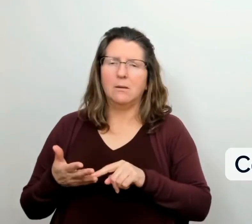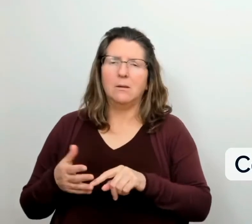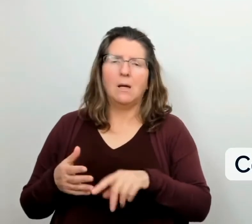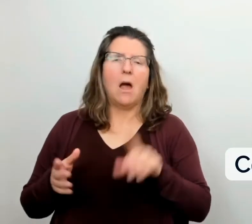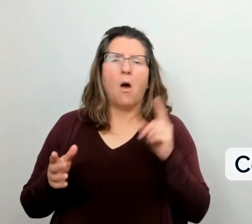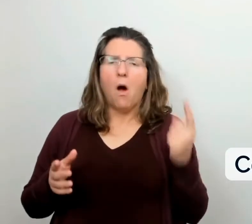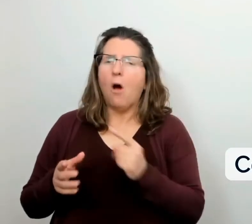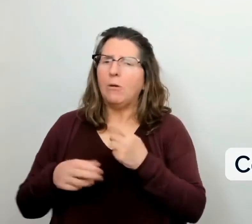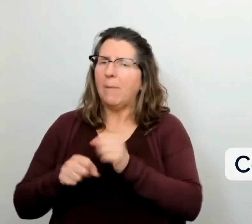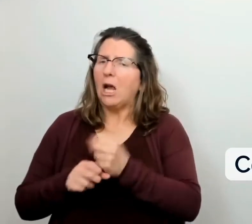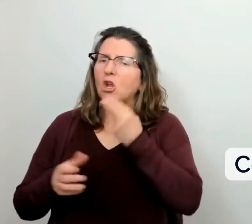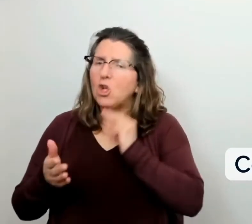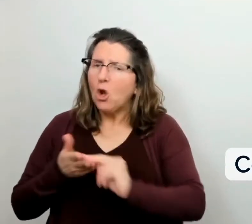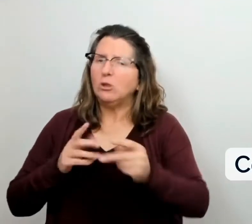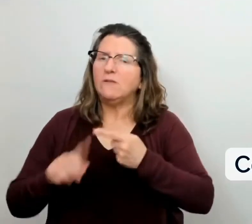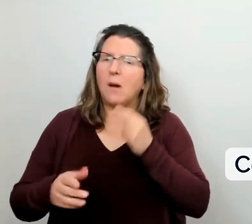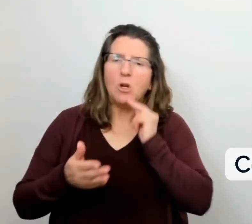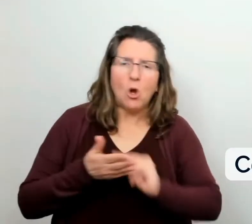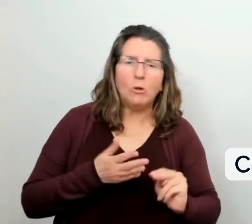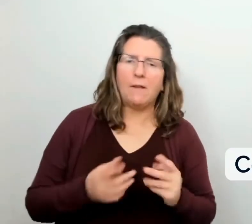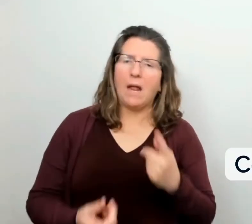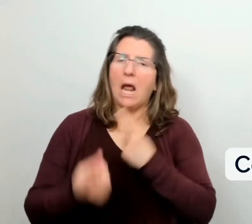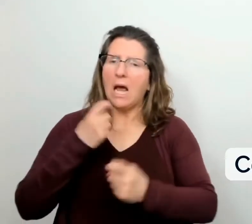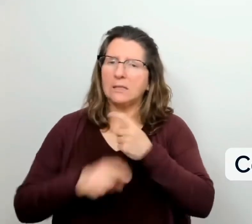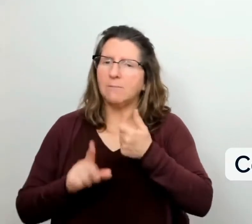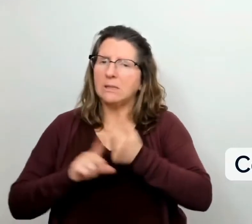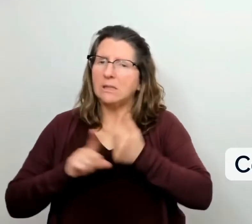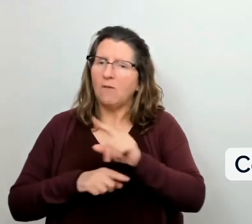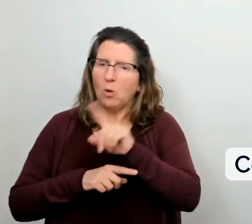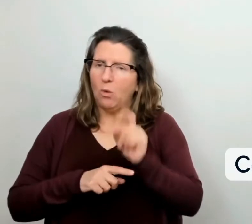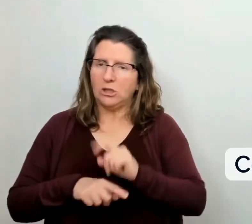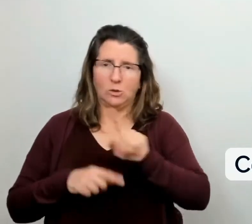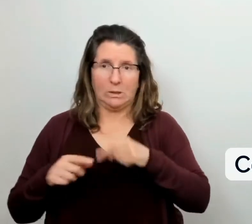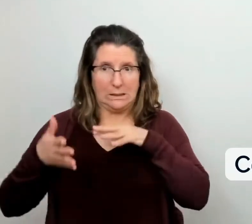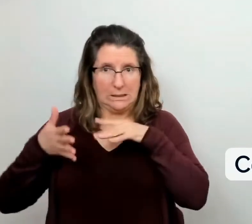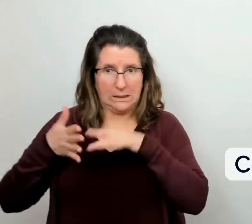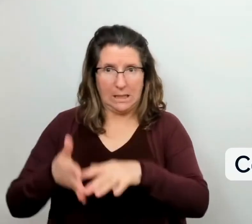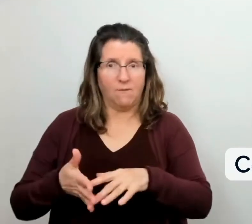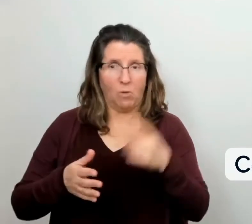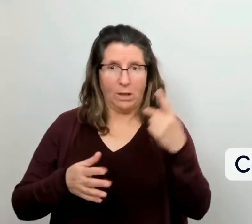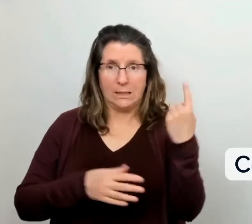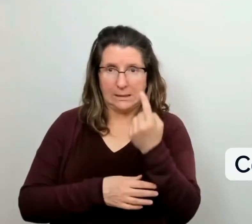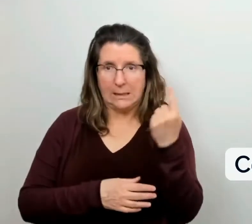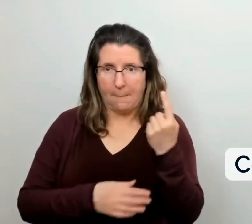'what kinds of questions could appear on quizzes or tests on this topic?'